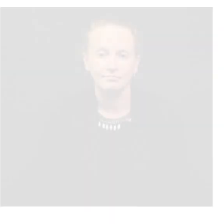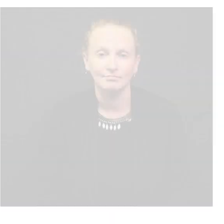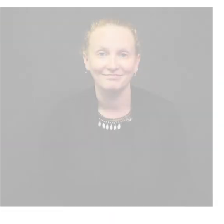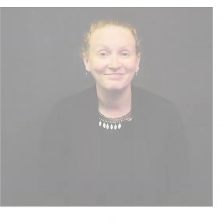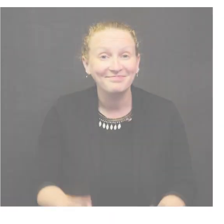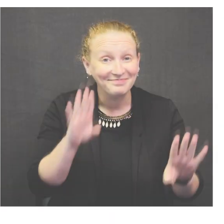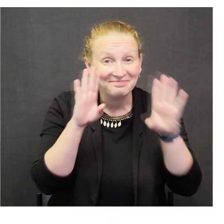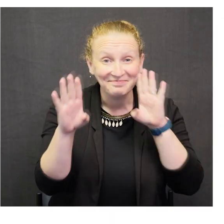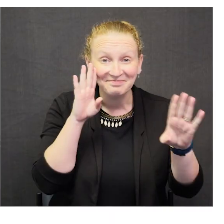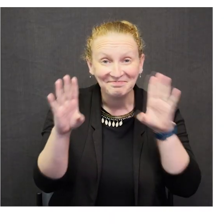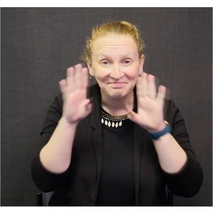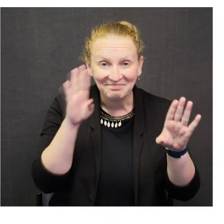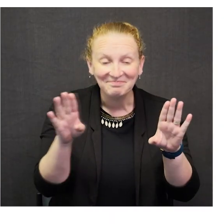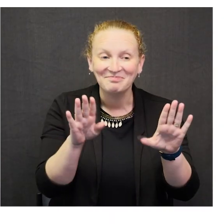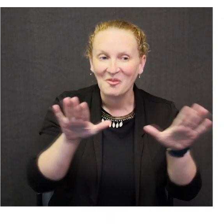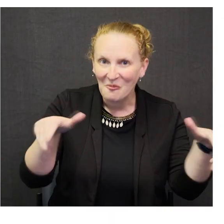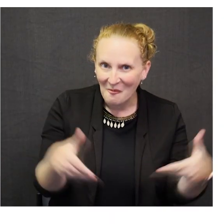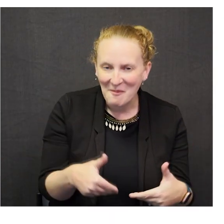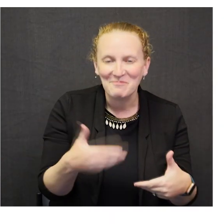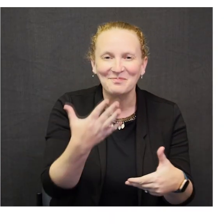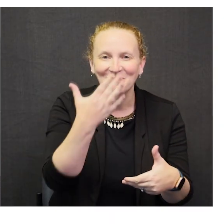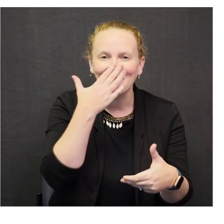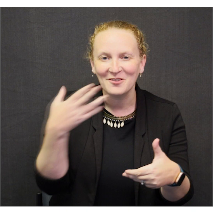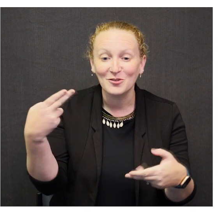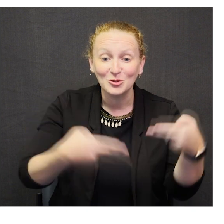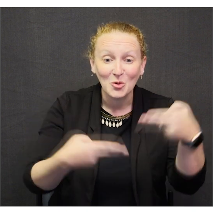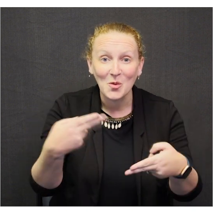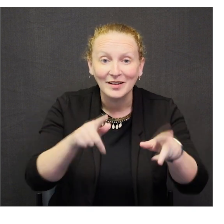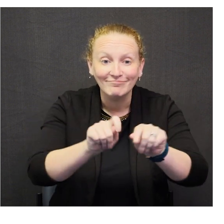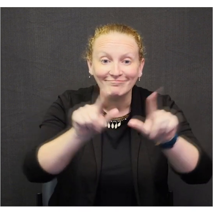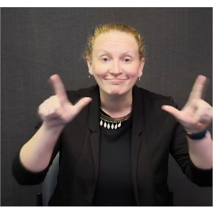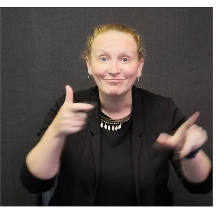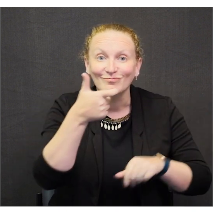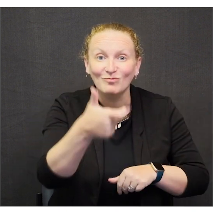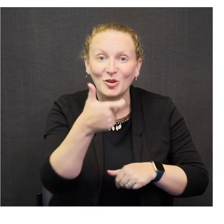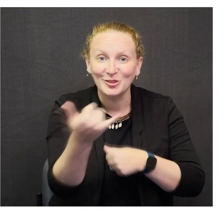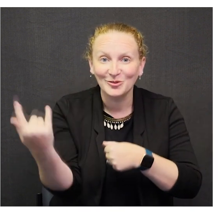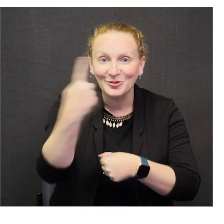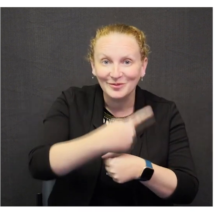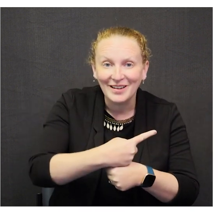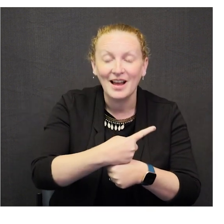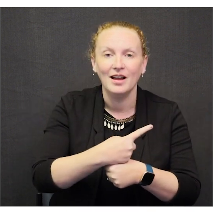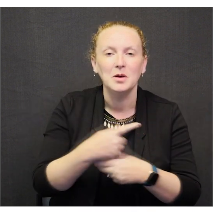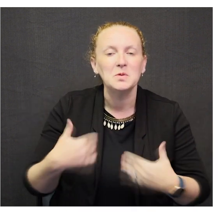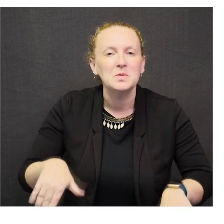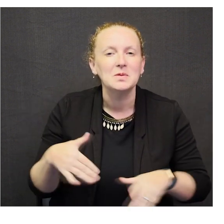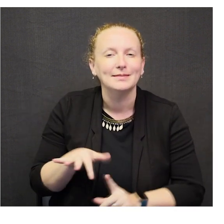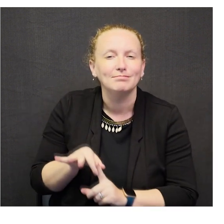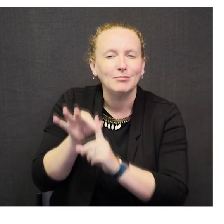Hello, everybody. And thank you for joining us today. We have a very special guest.